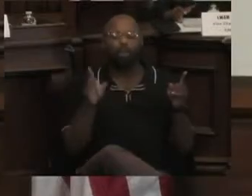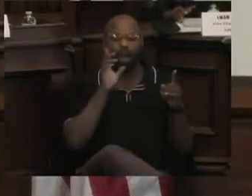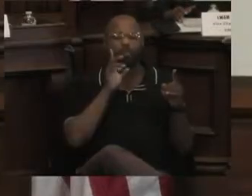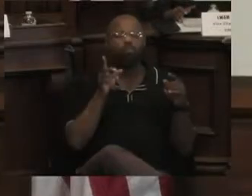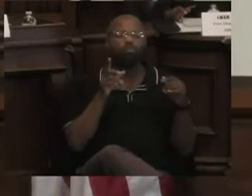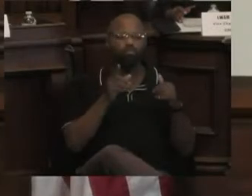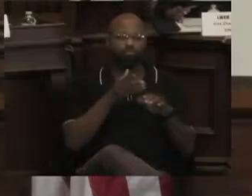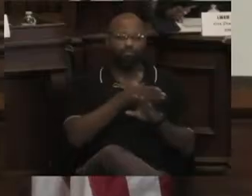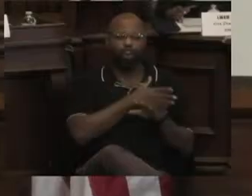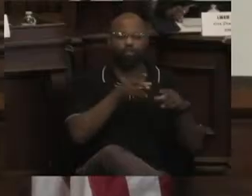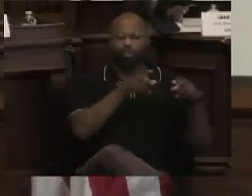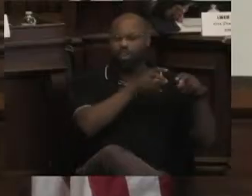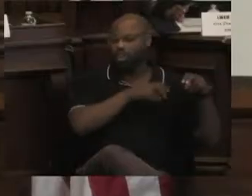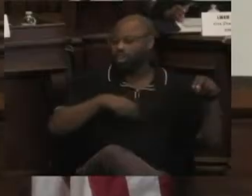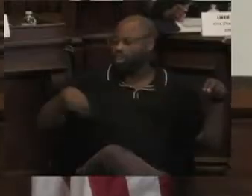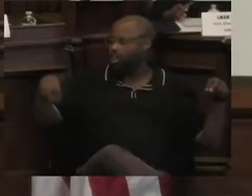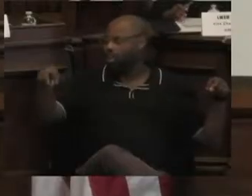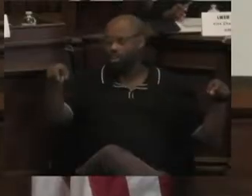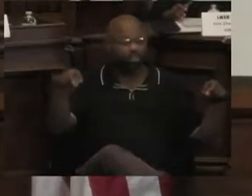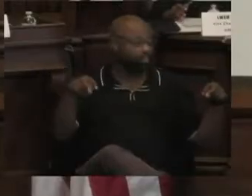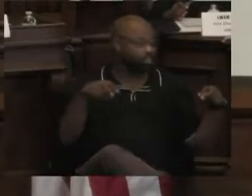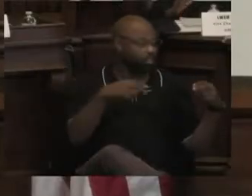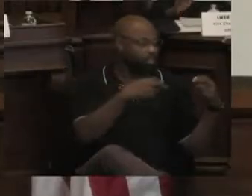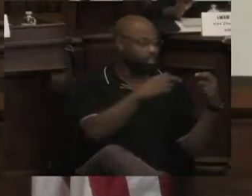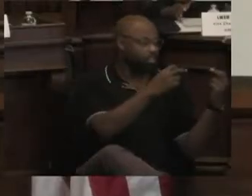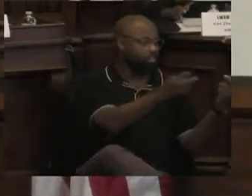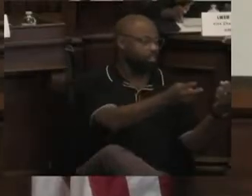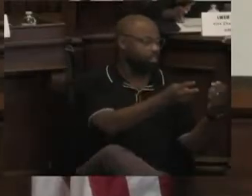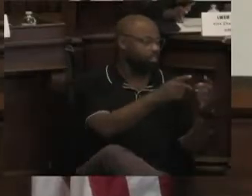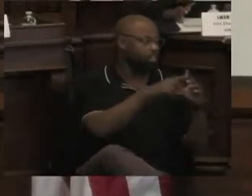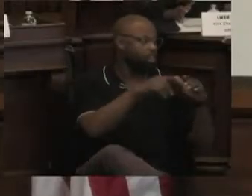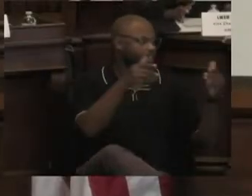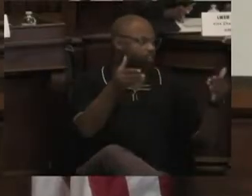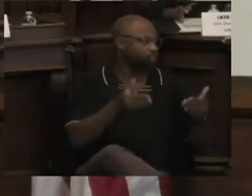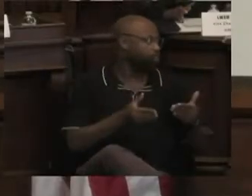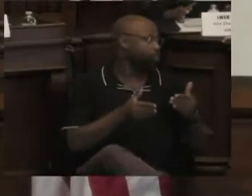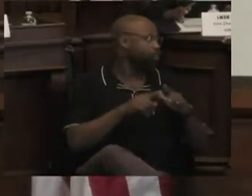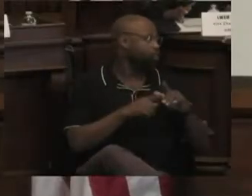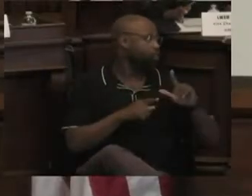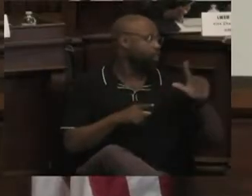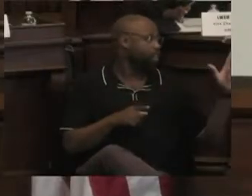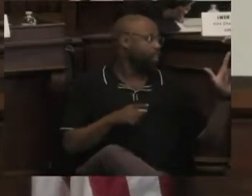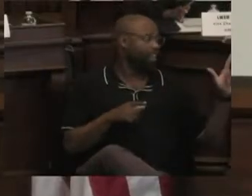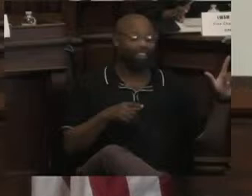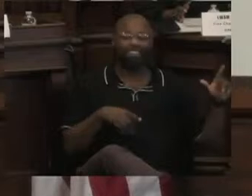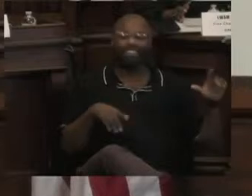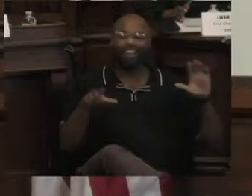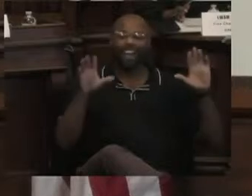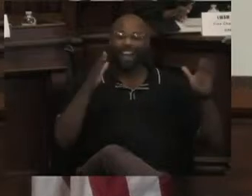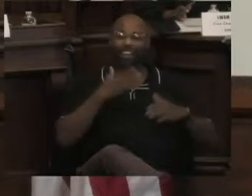we get started, I'm going to go around the room and have all of